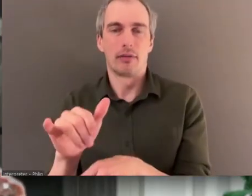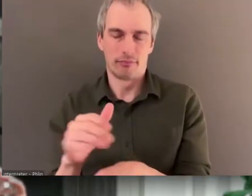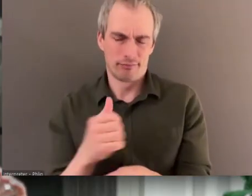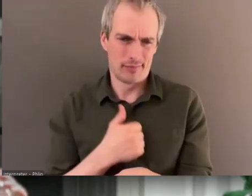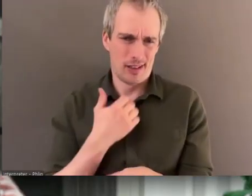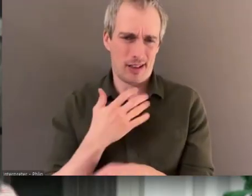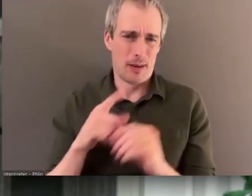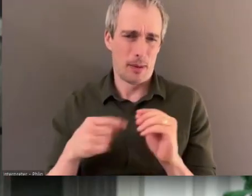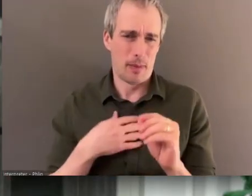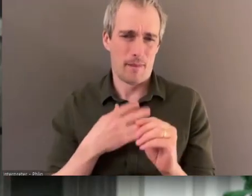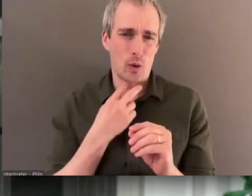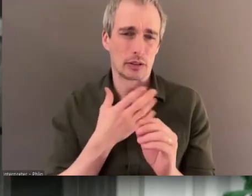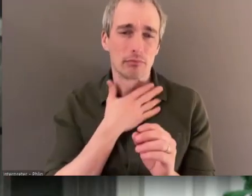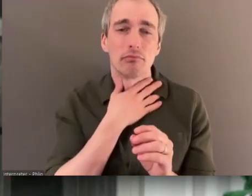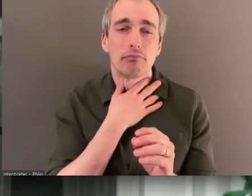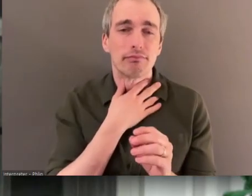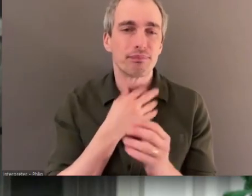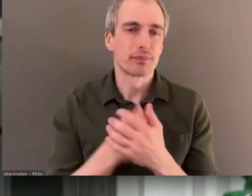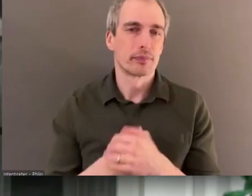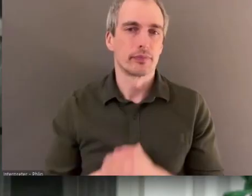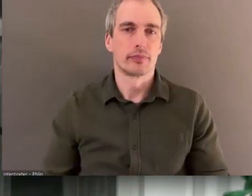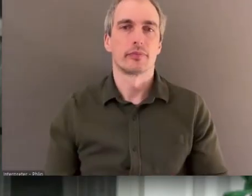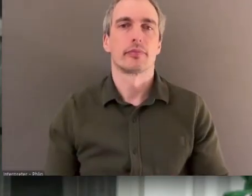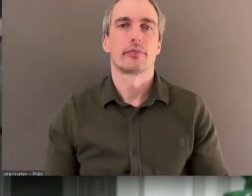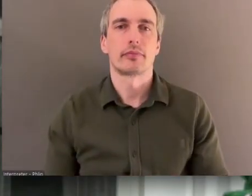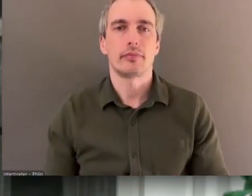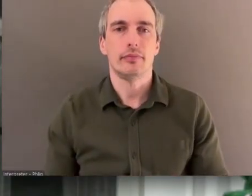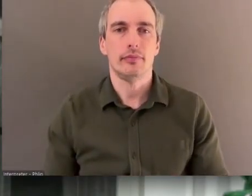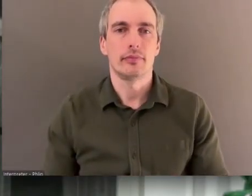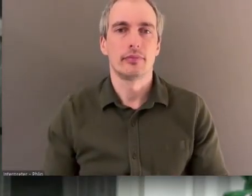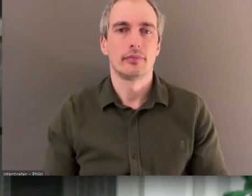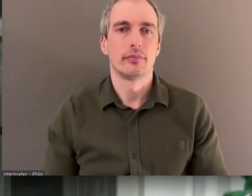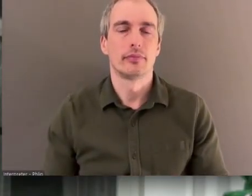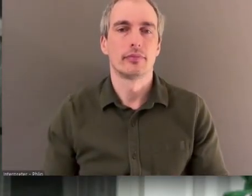Cool. I've got... in the room.